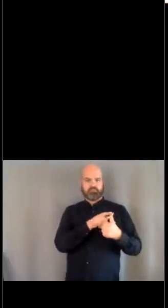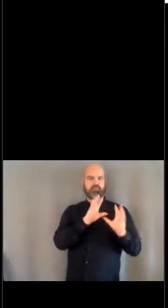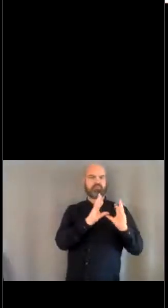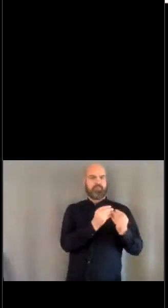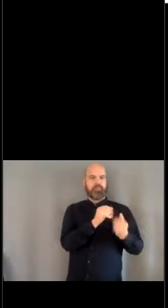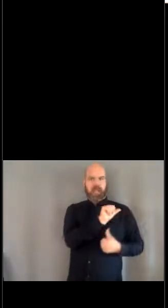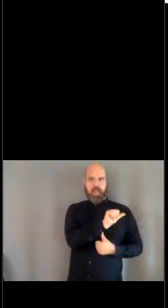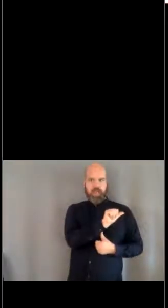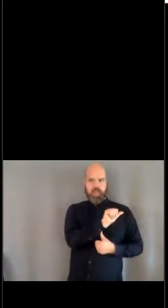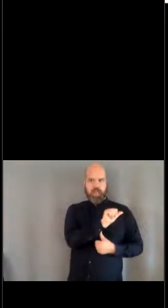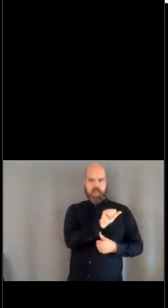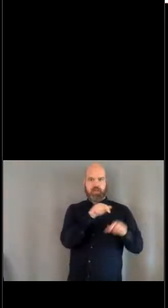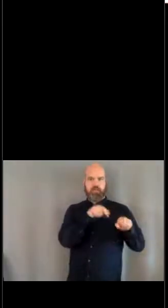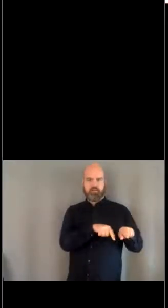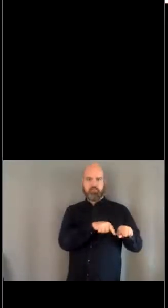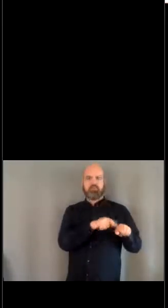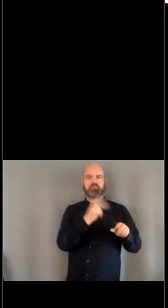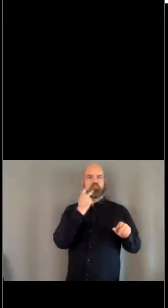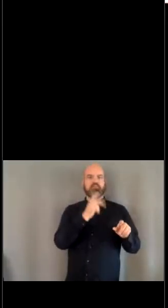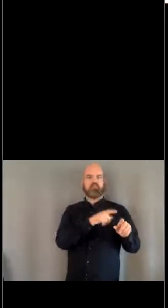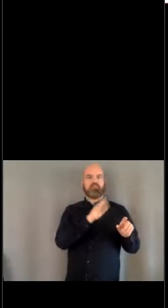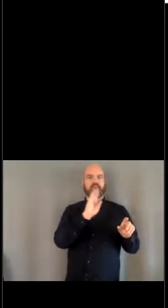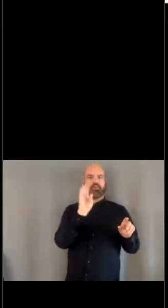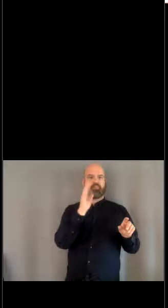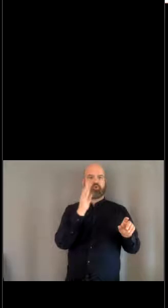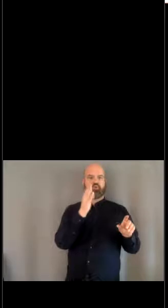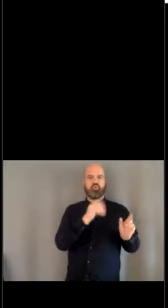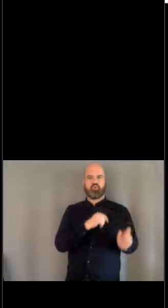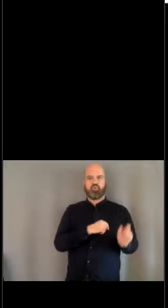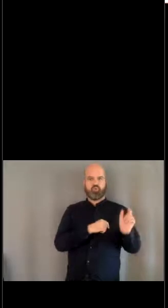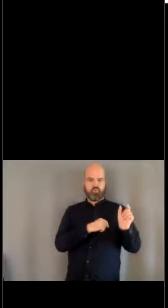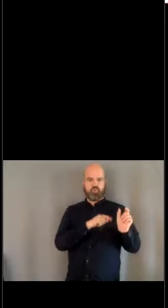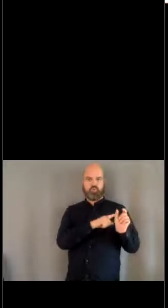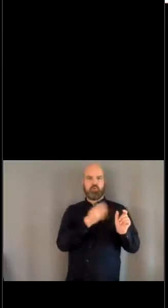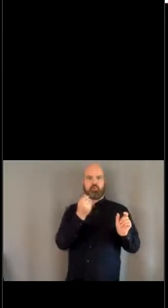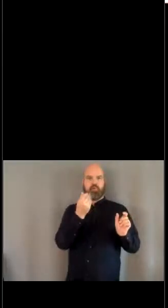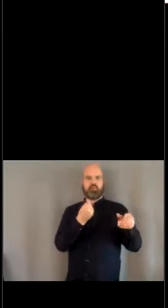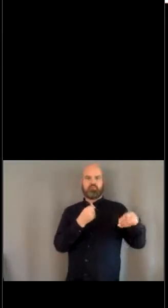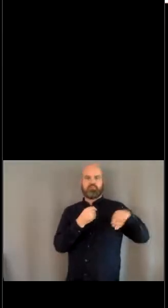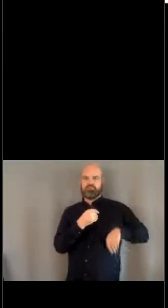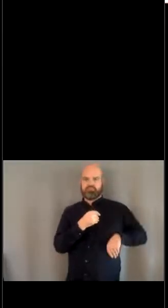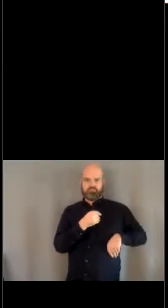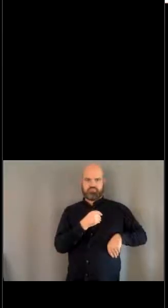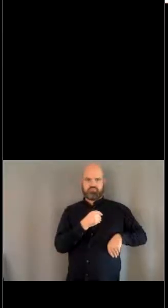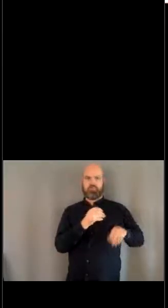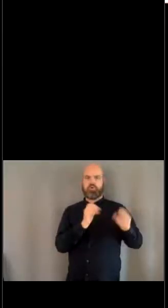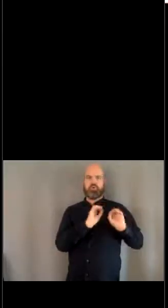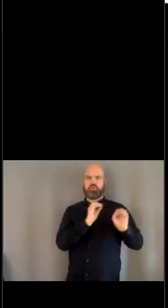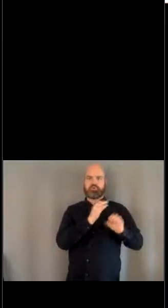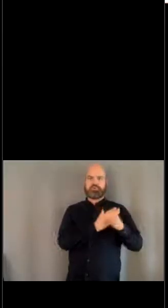of the people of the household without people with disabilities and the orange the people with disabilities.